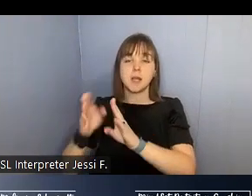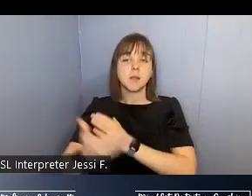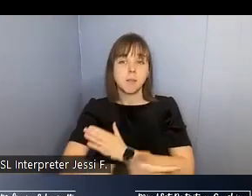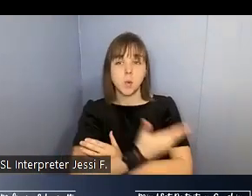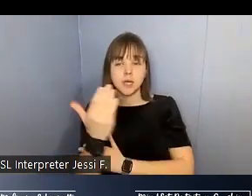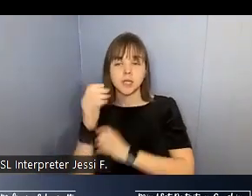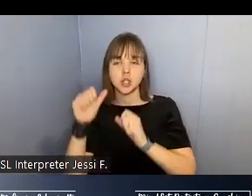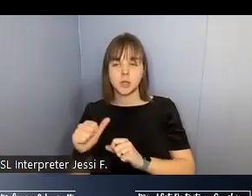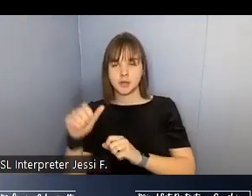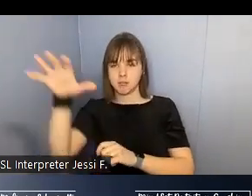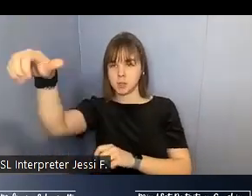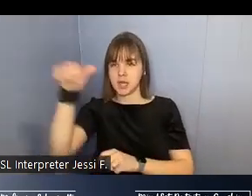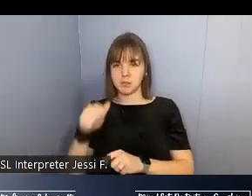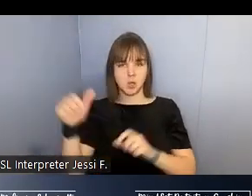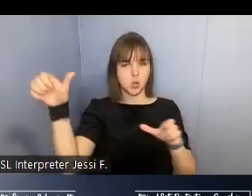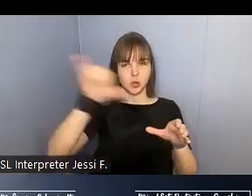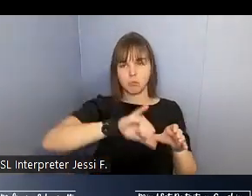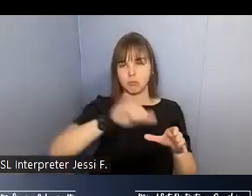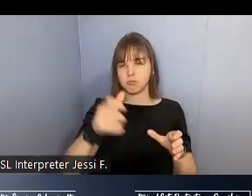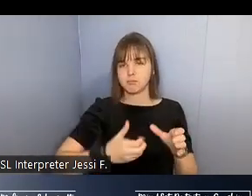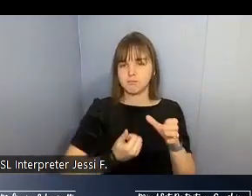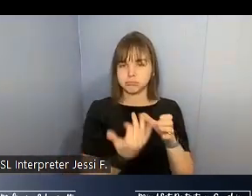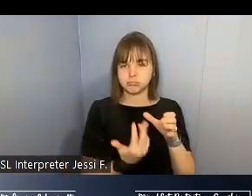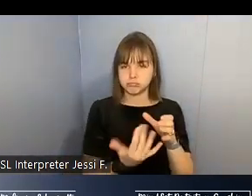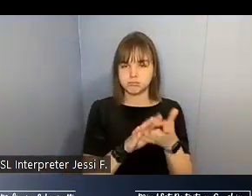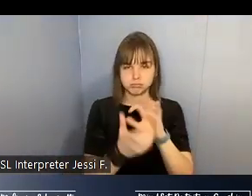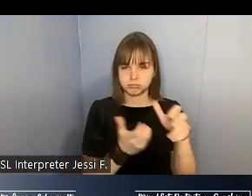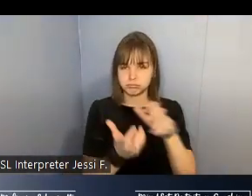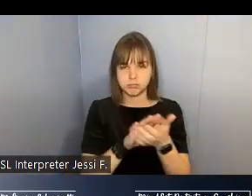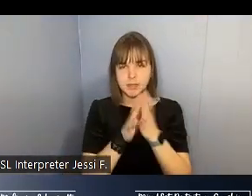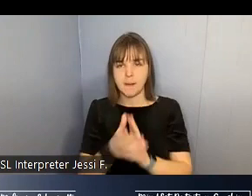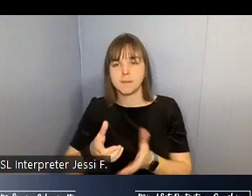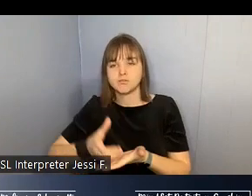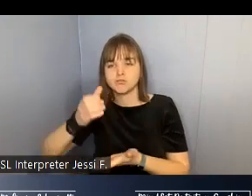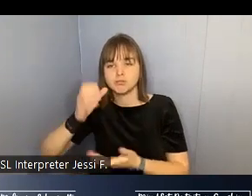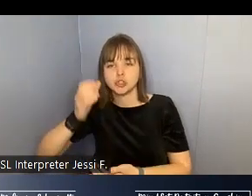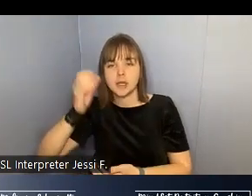You can even make it the night before, stick it in your fridge. And then you're not rushing around in the morning. OK, wait.